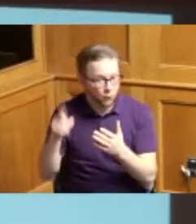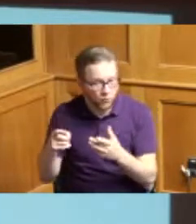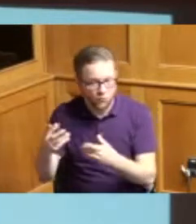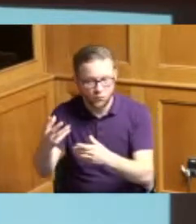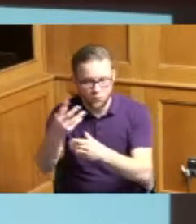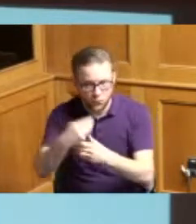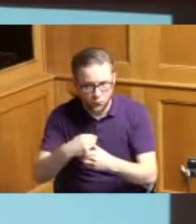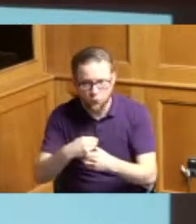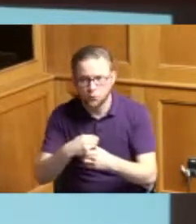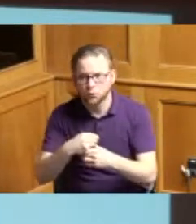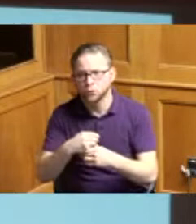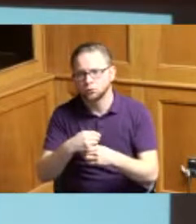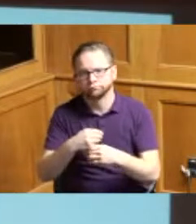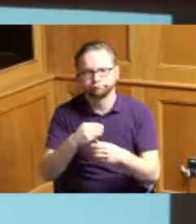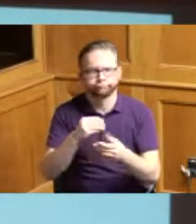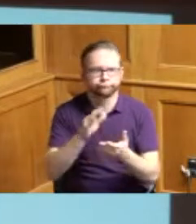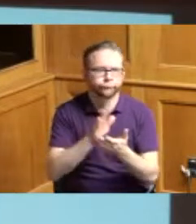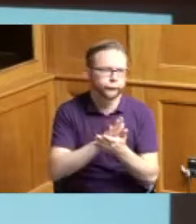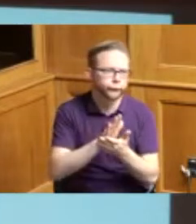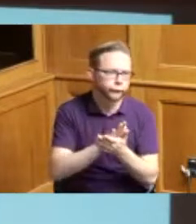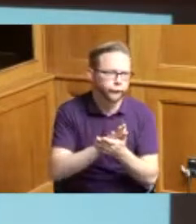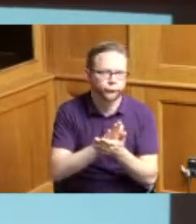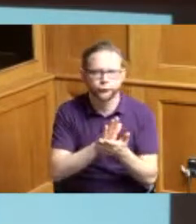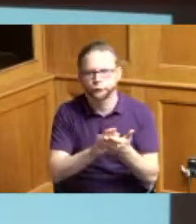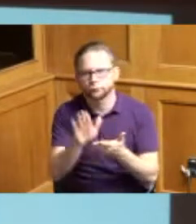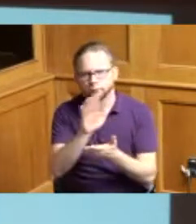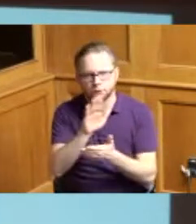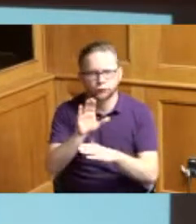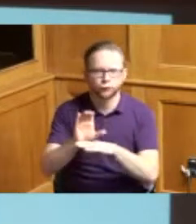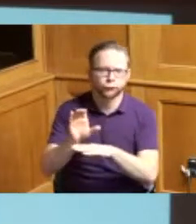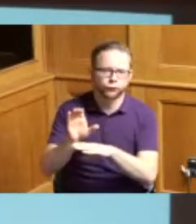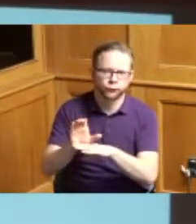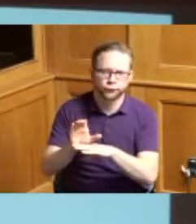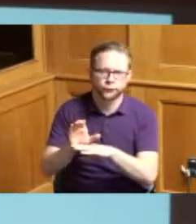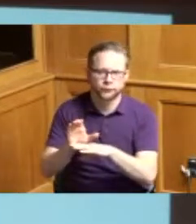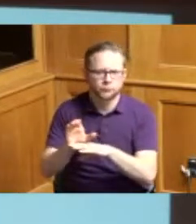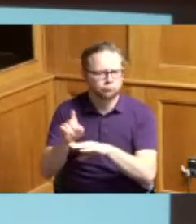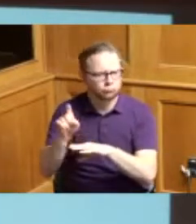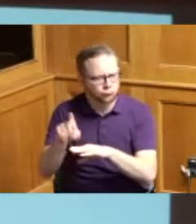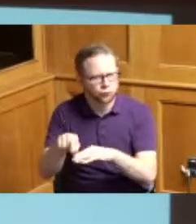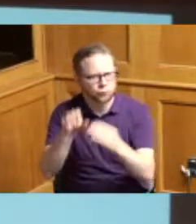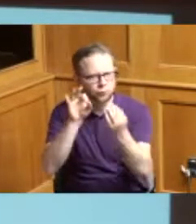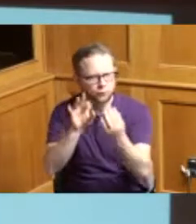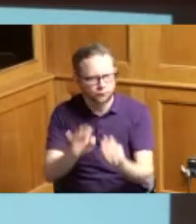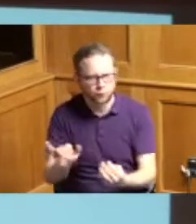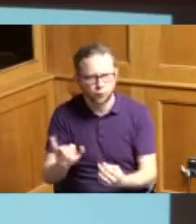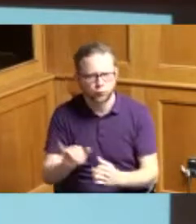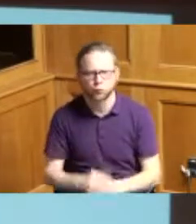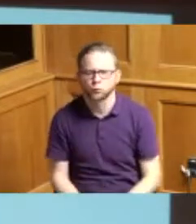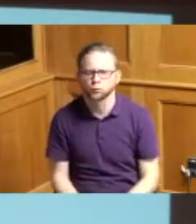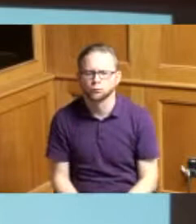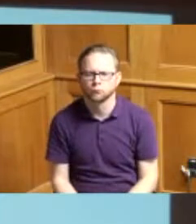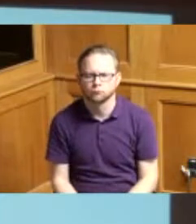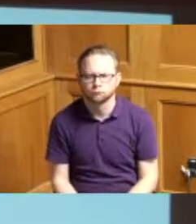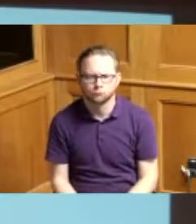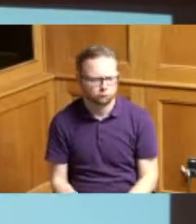institutions of higher learning schools churches and whatnot and we can certainly consider that